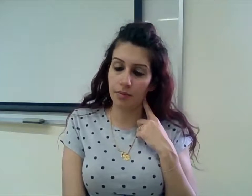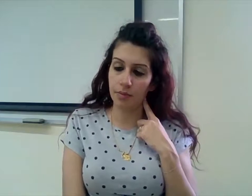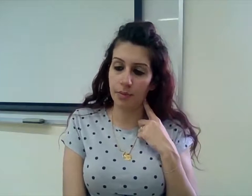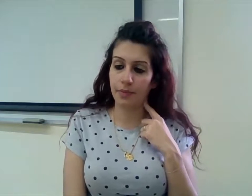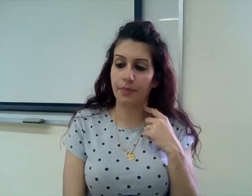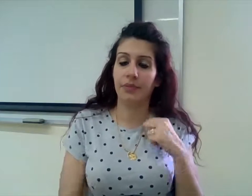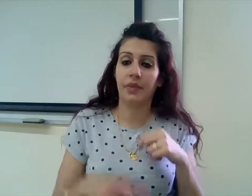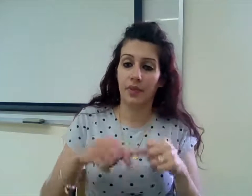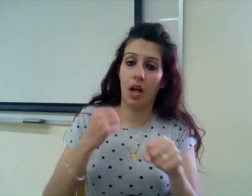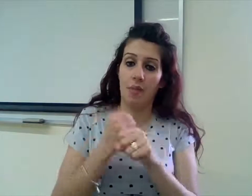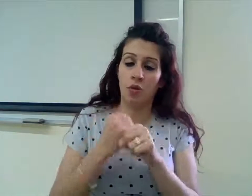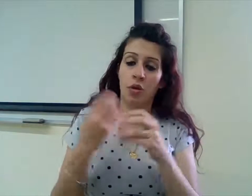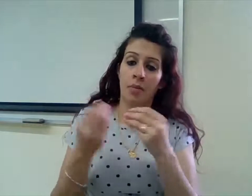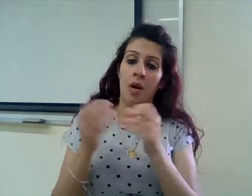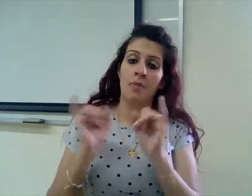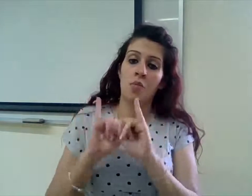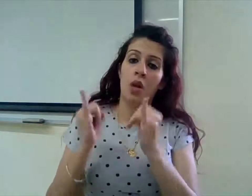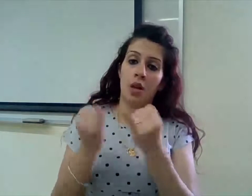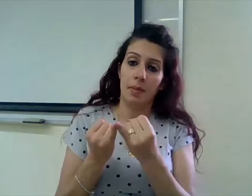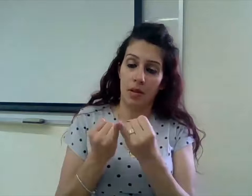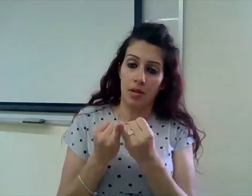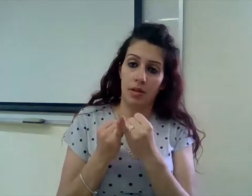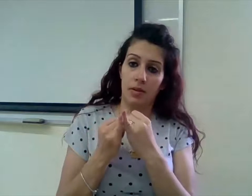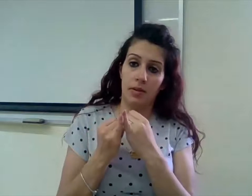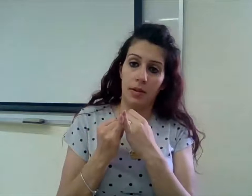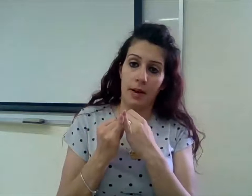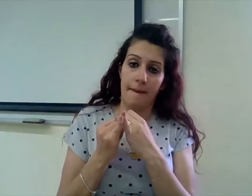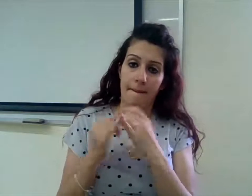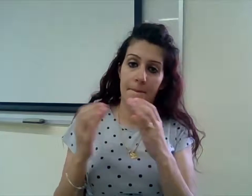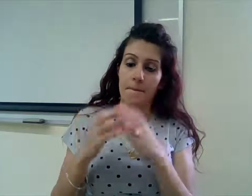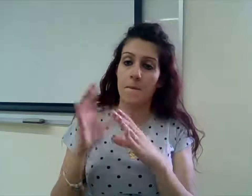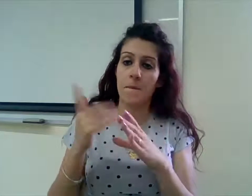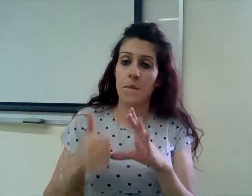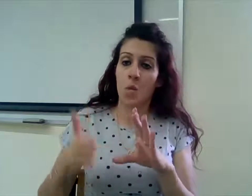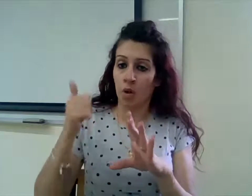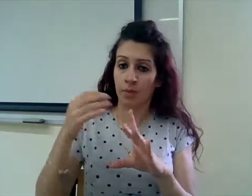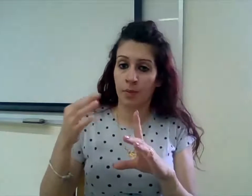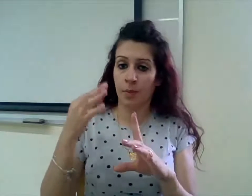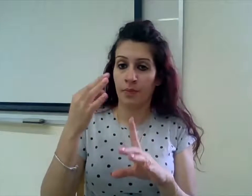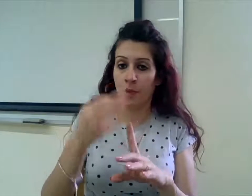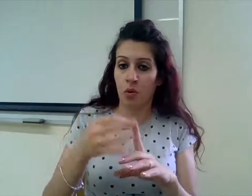more excited I think more participation and